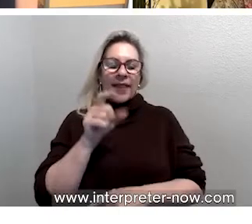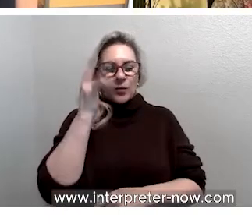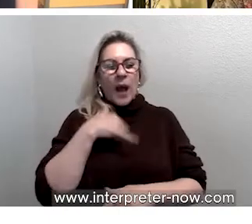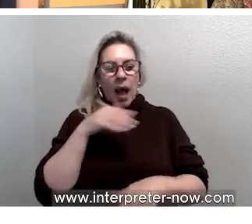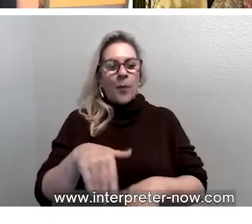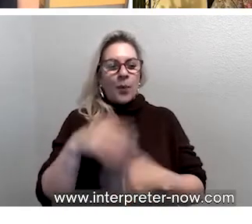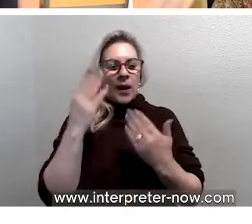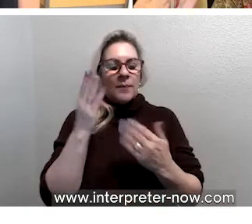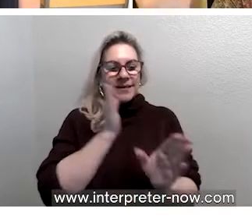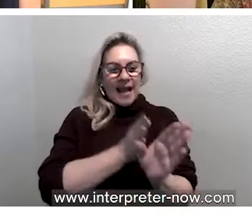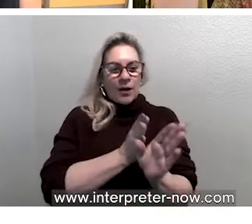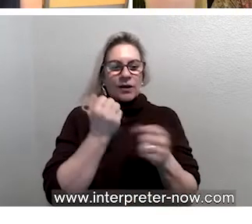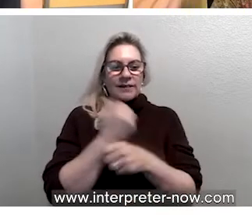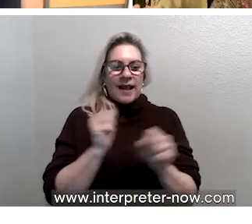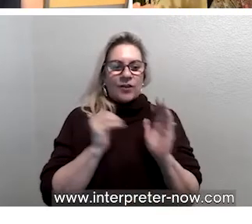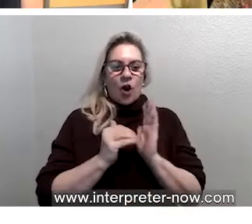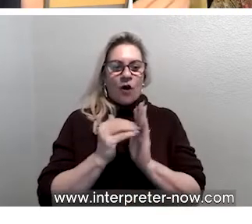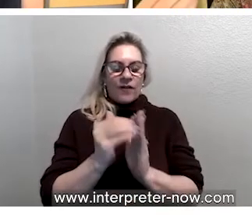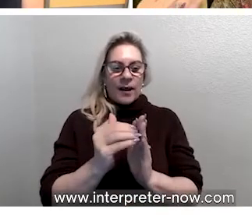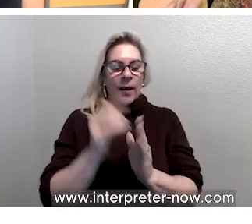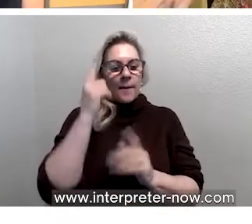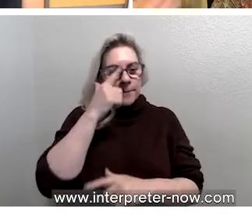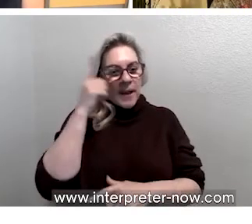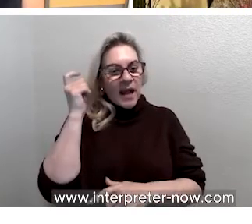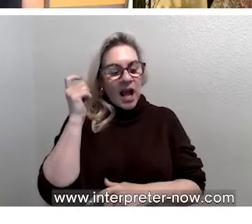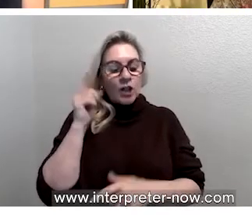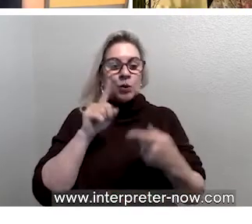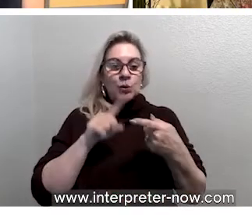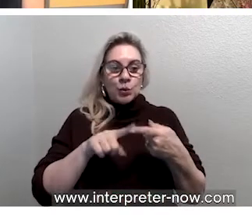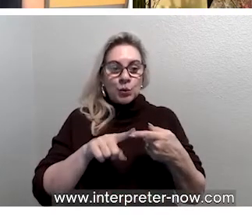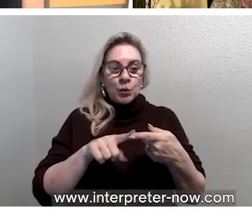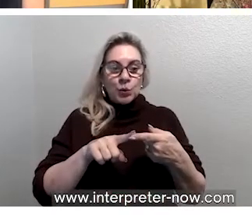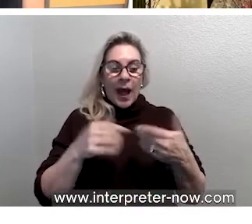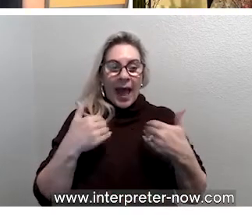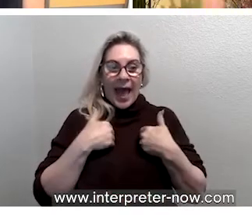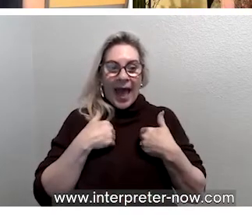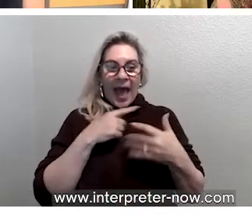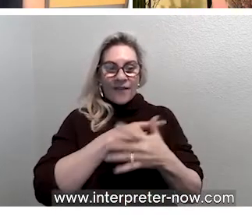safety so much is that in order to get these accommodations needed, and I love what you're